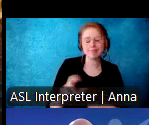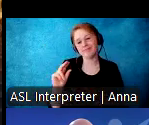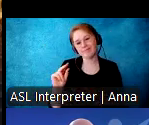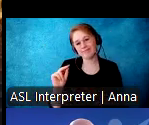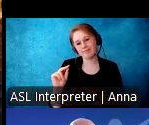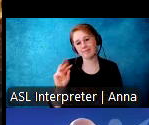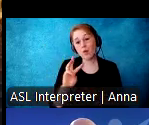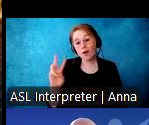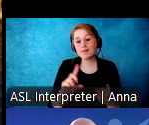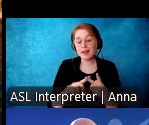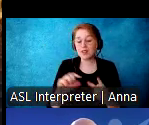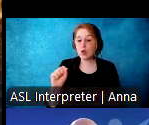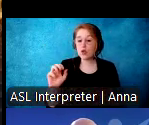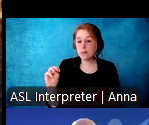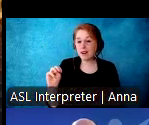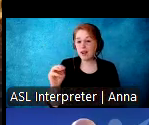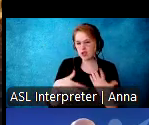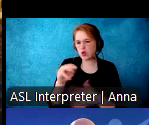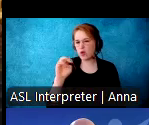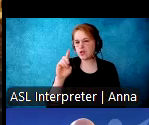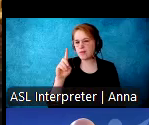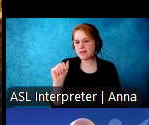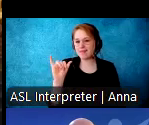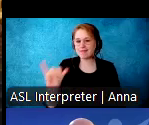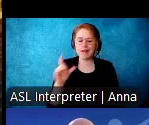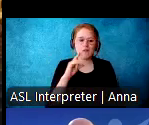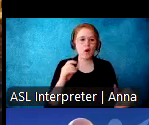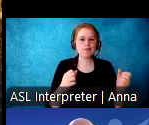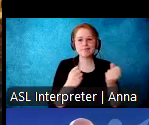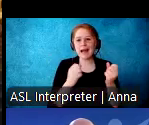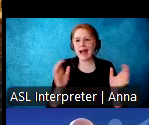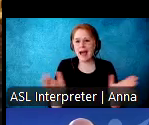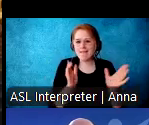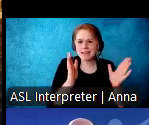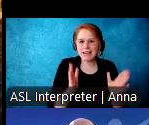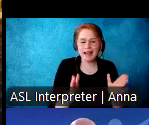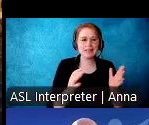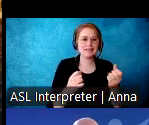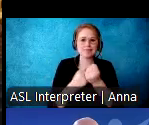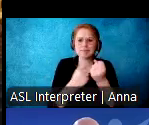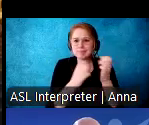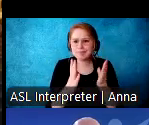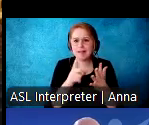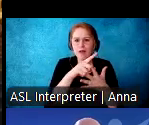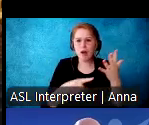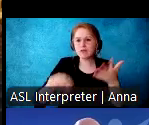and communication for advocates, our participants, providers and our collaborators really well.